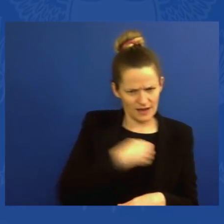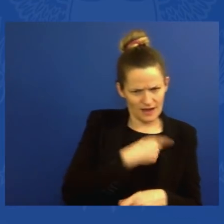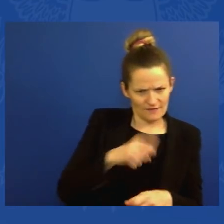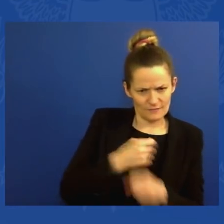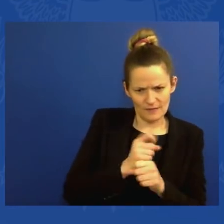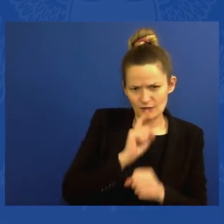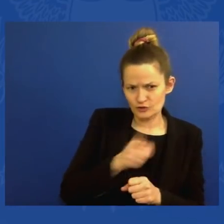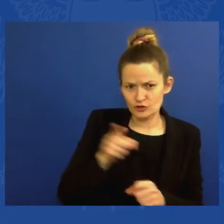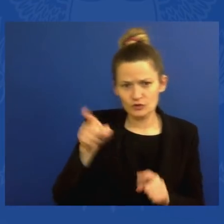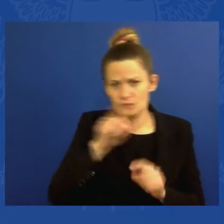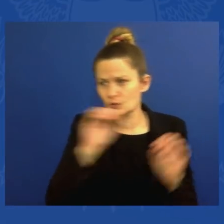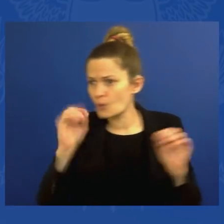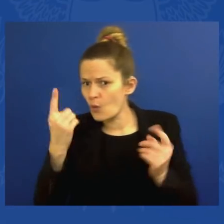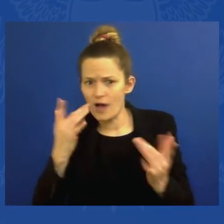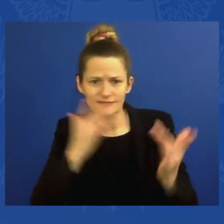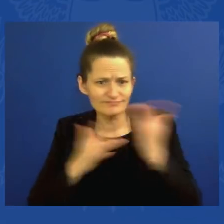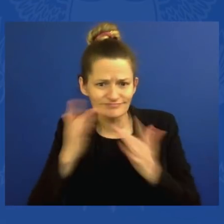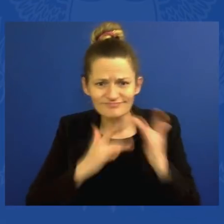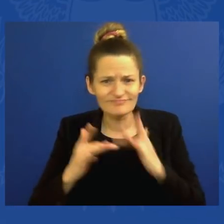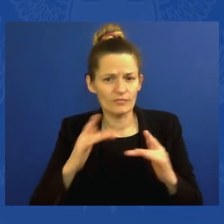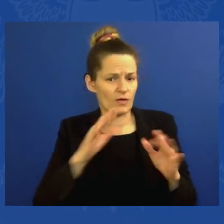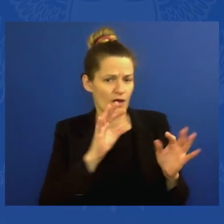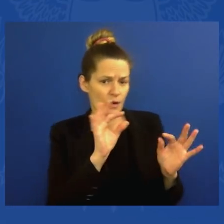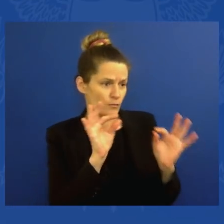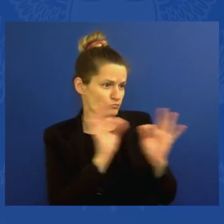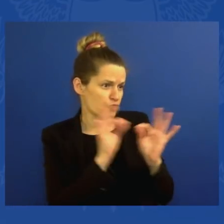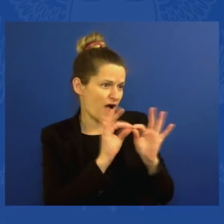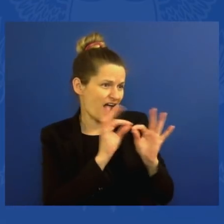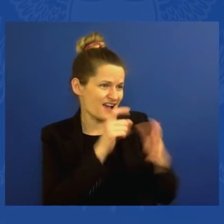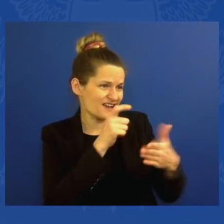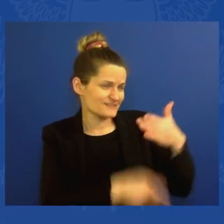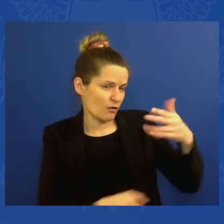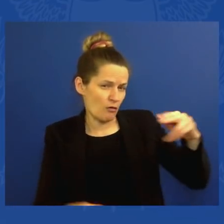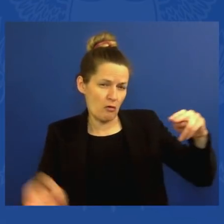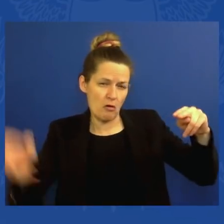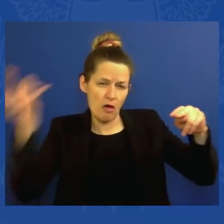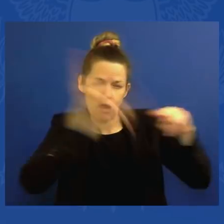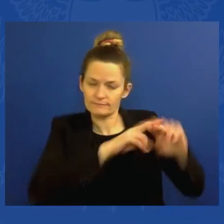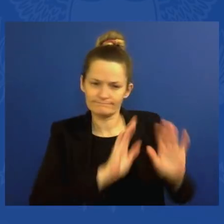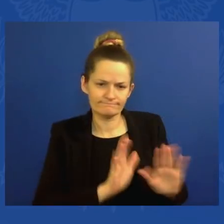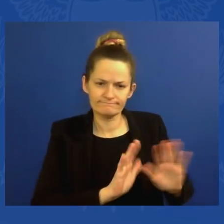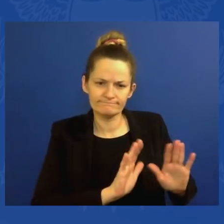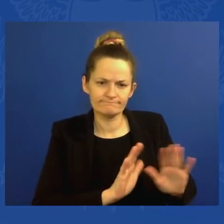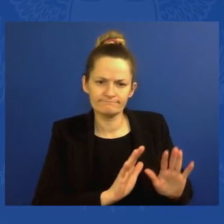And, yes, we're going to keep trading with our allies and friends, and we're going to work with them to ensure every single country